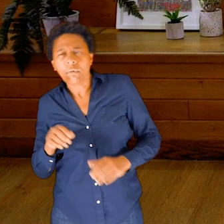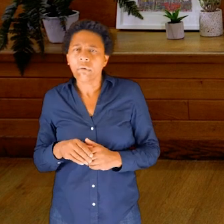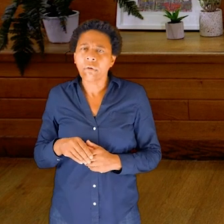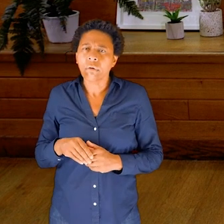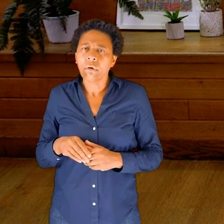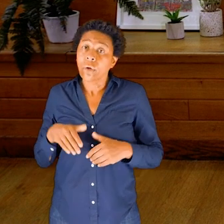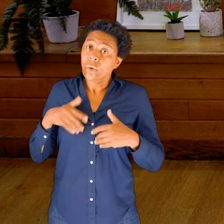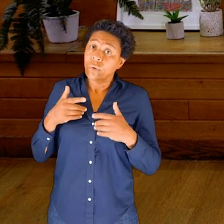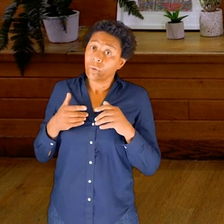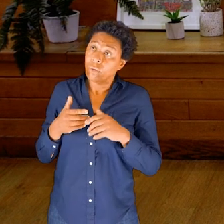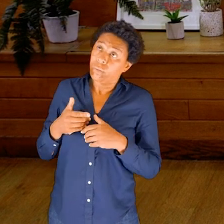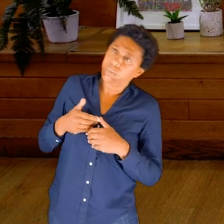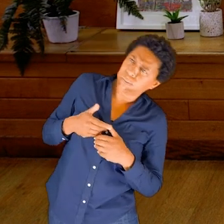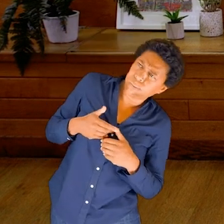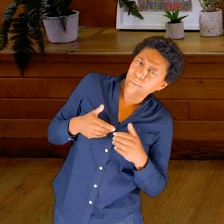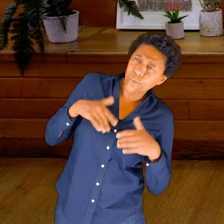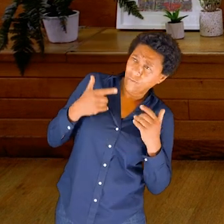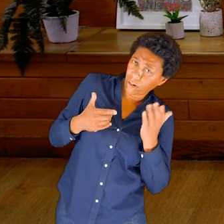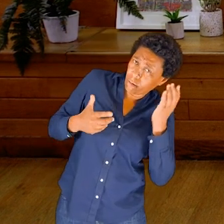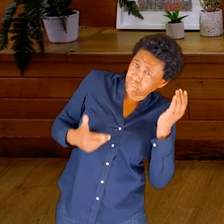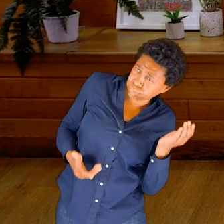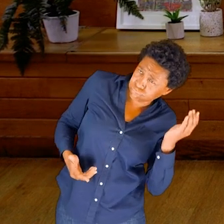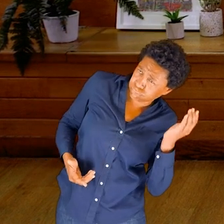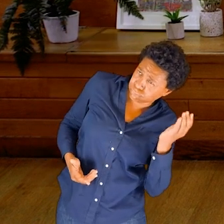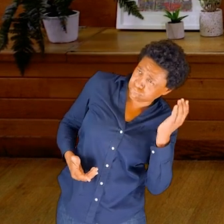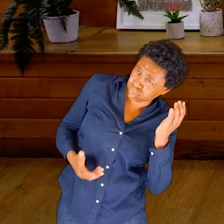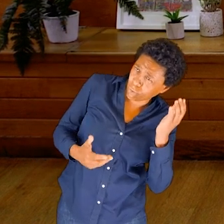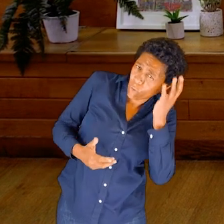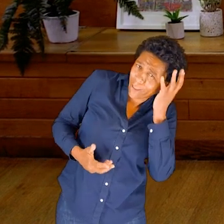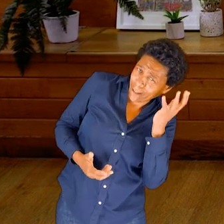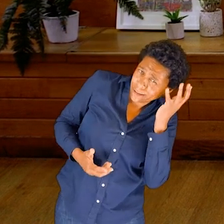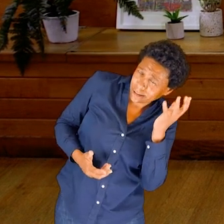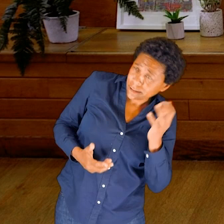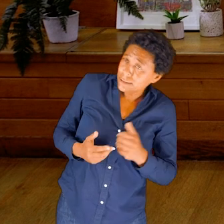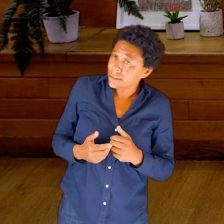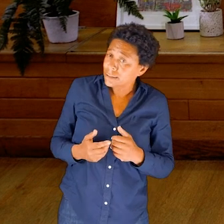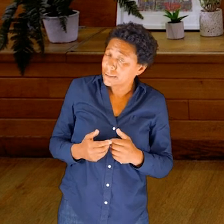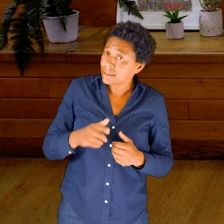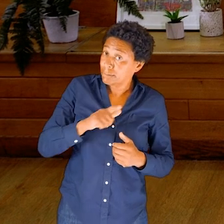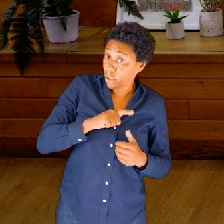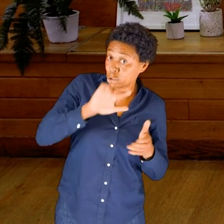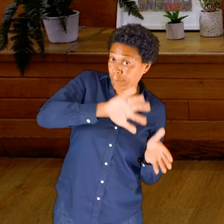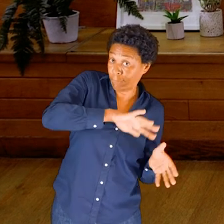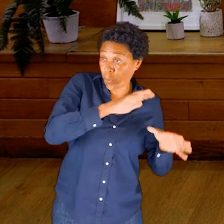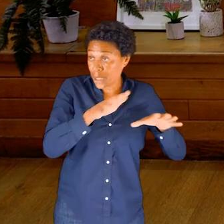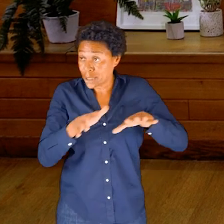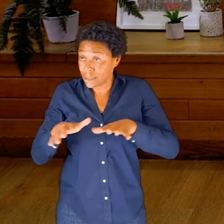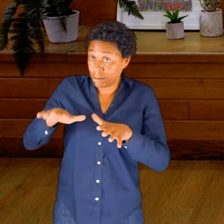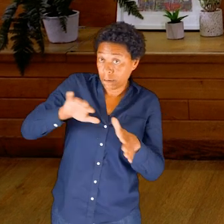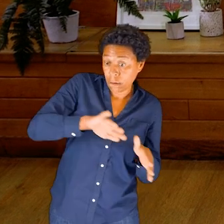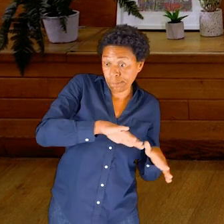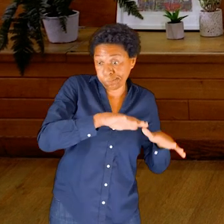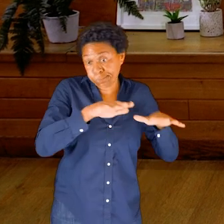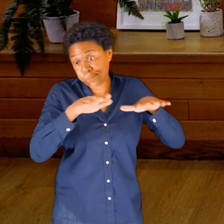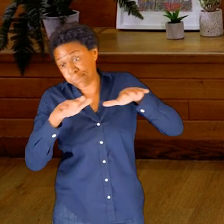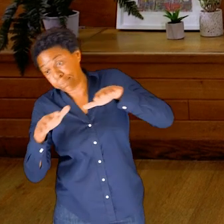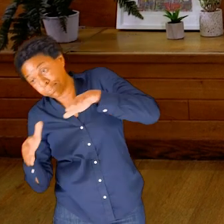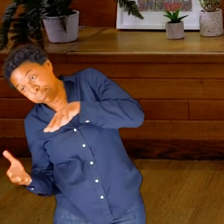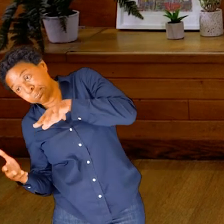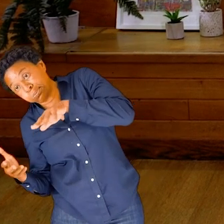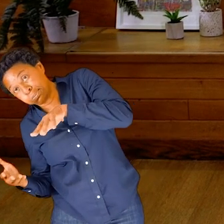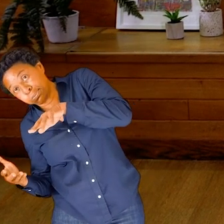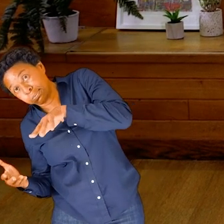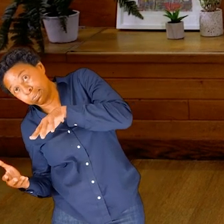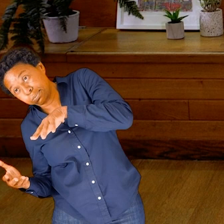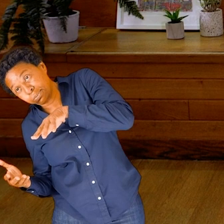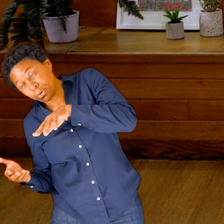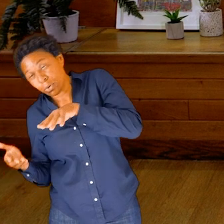a fluidity, a heaviness, as the fluid gently rests towards the lowest surface;